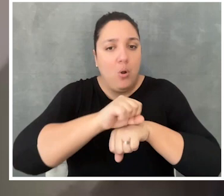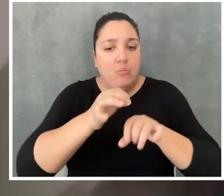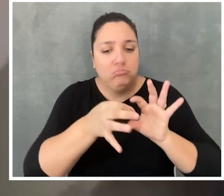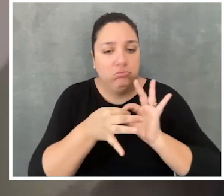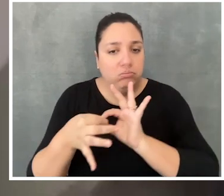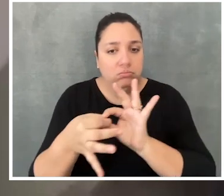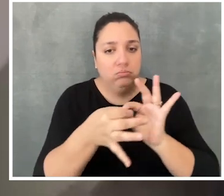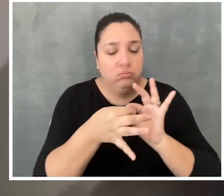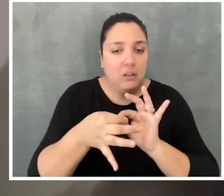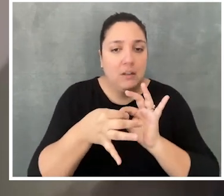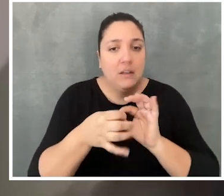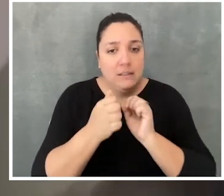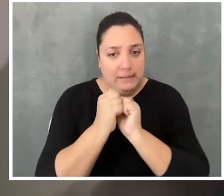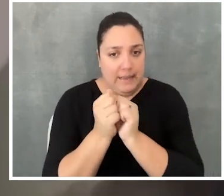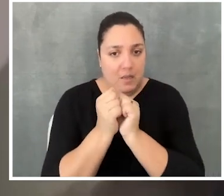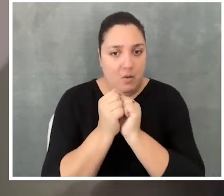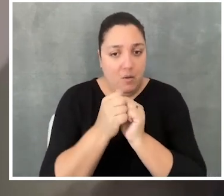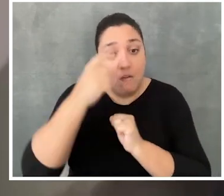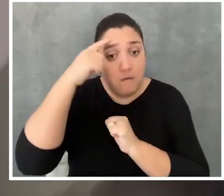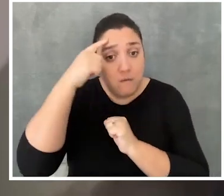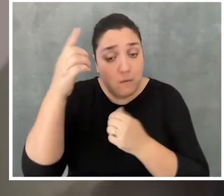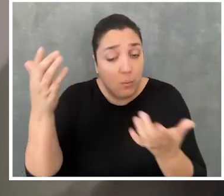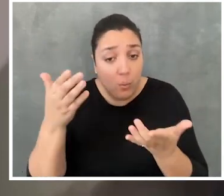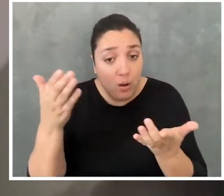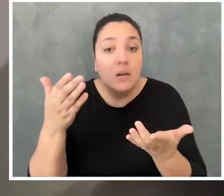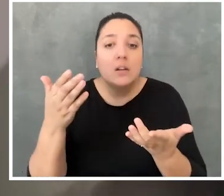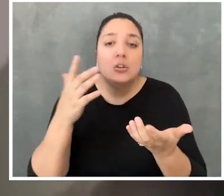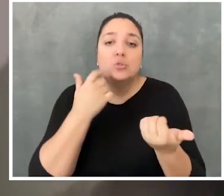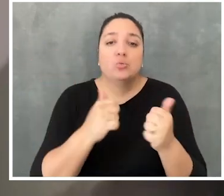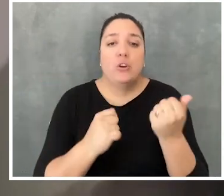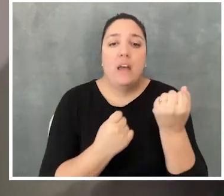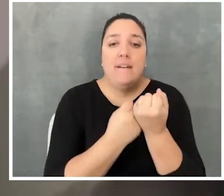to advocate for issues that are important to our lives.